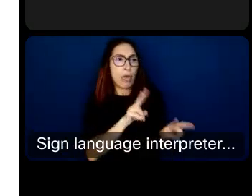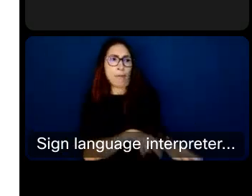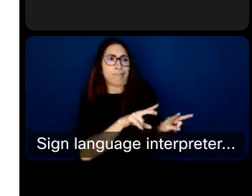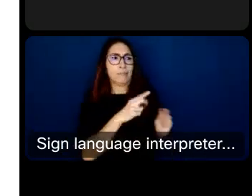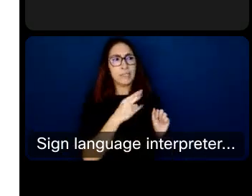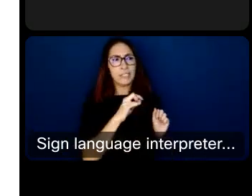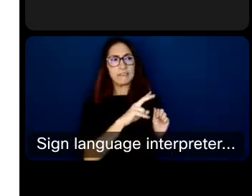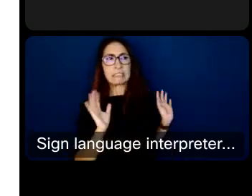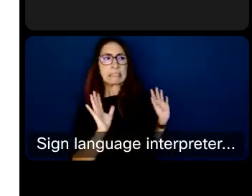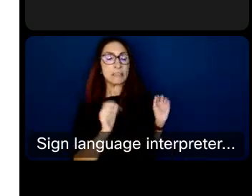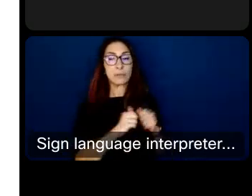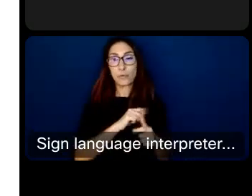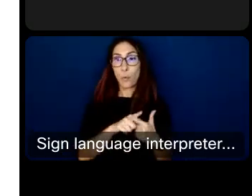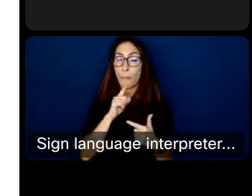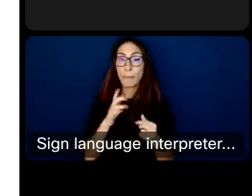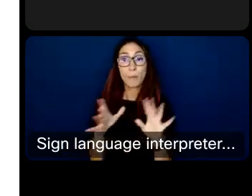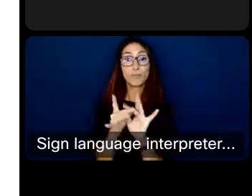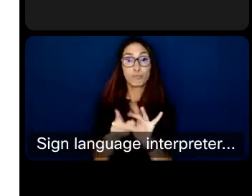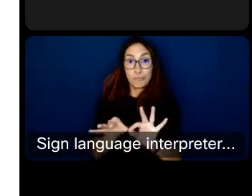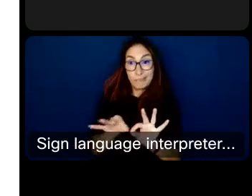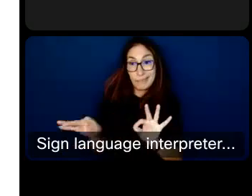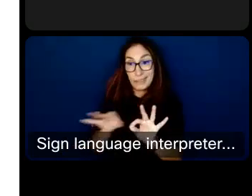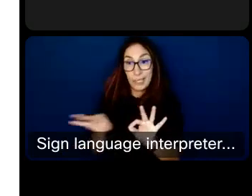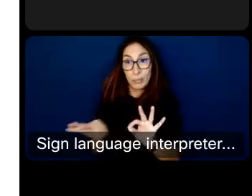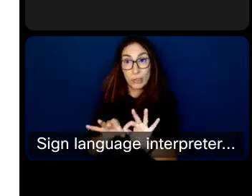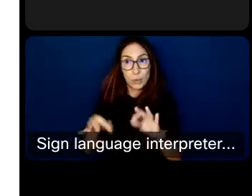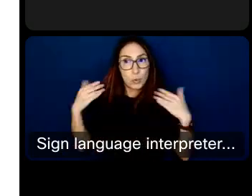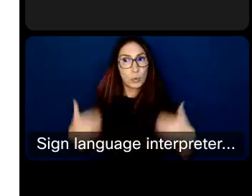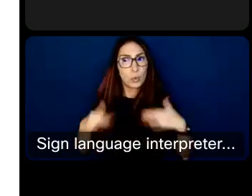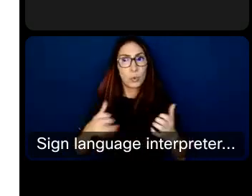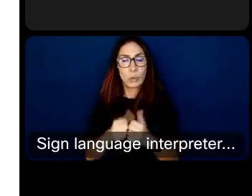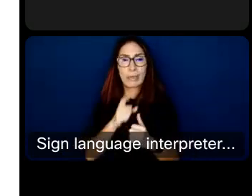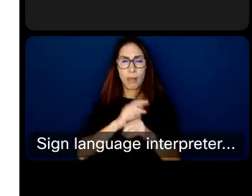language that we use that can be incredibly stigmatizing. It can